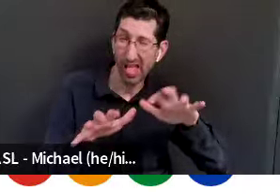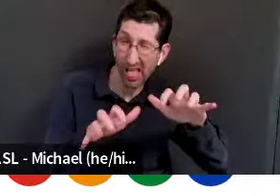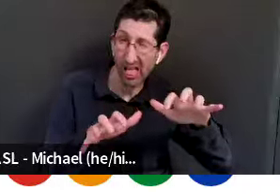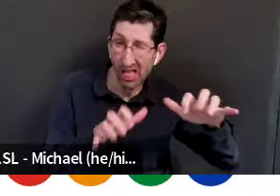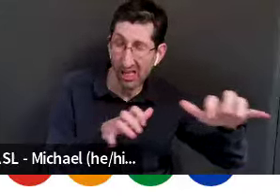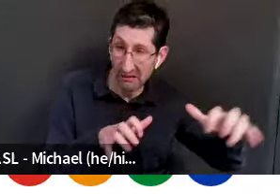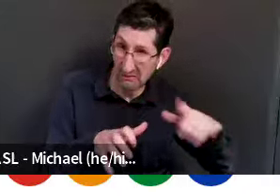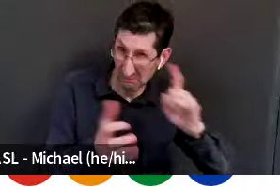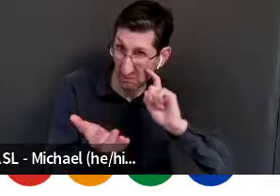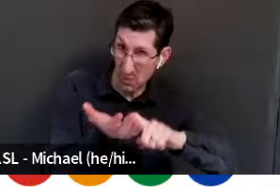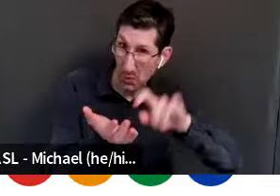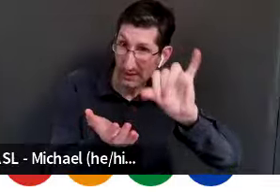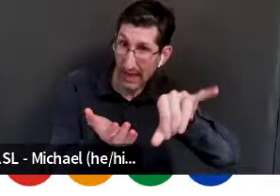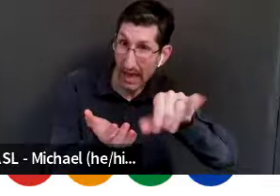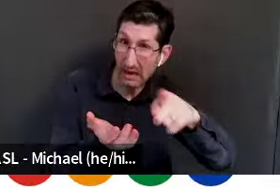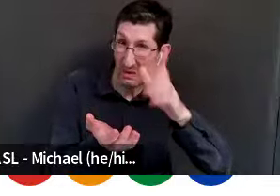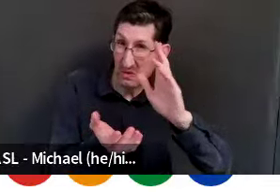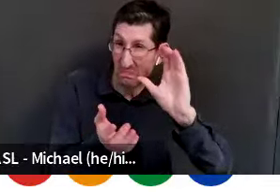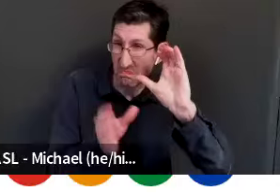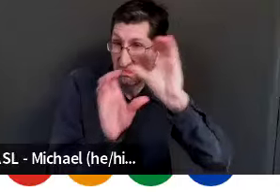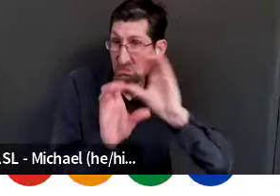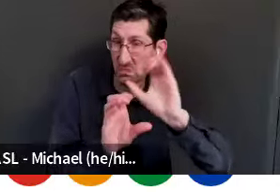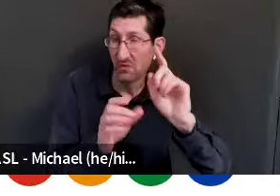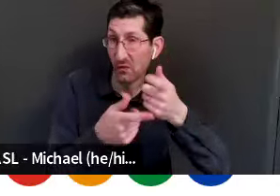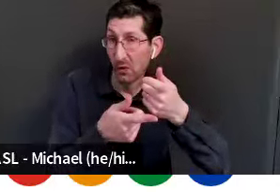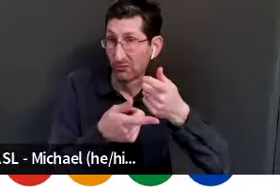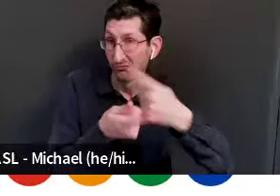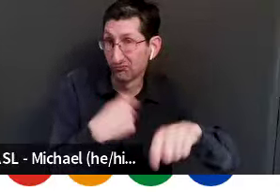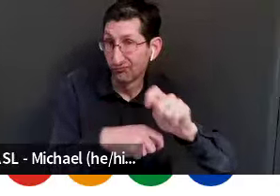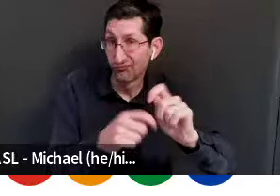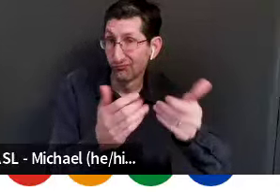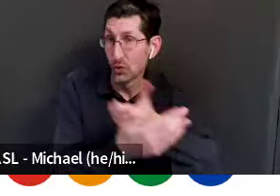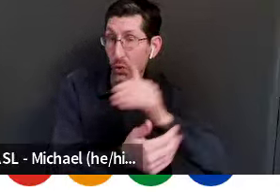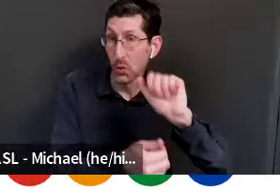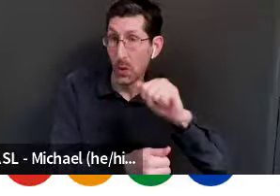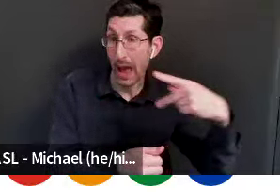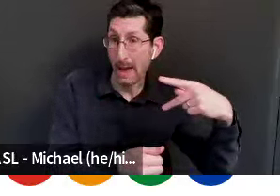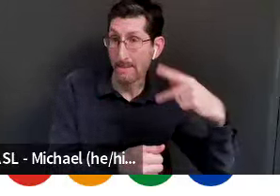APP IS GLITCHING? ARE YOU LOOKING FOR